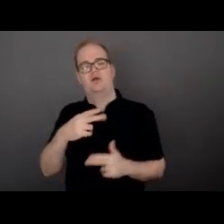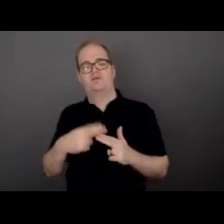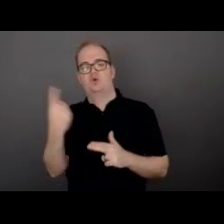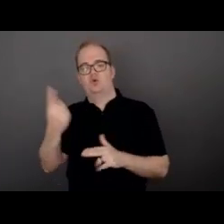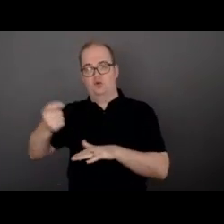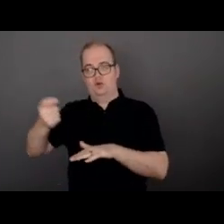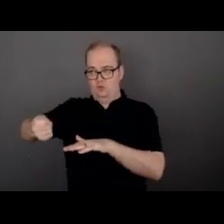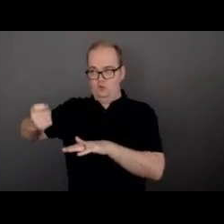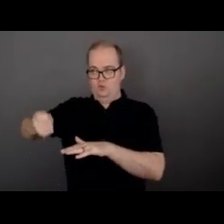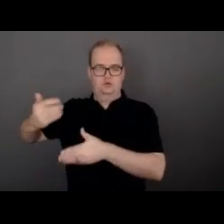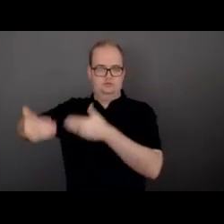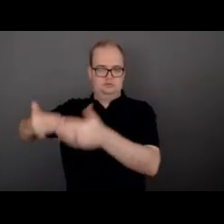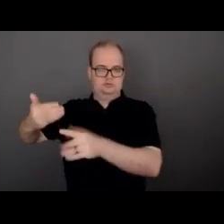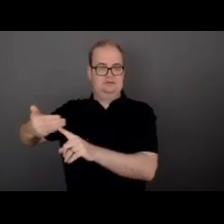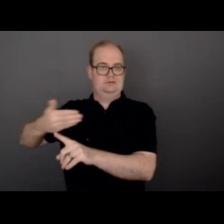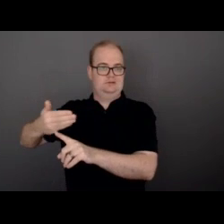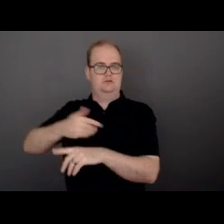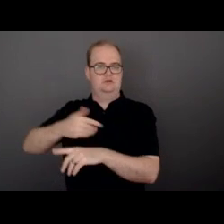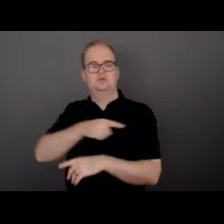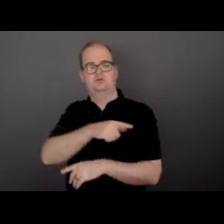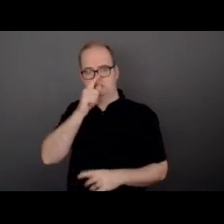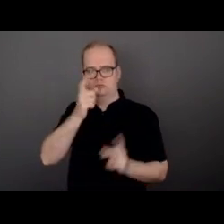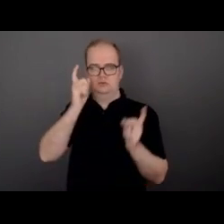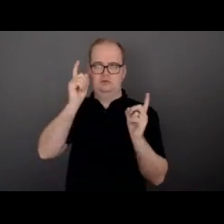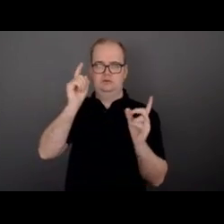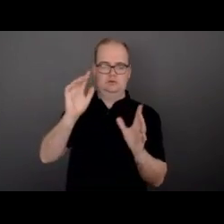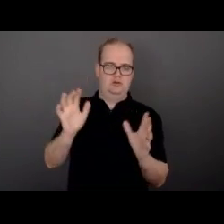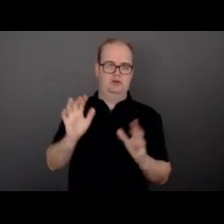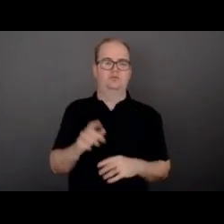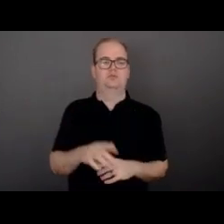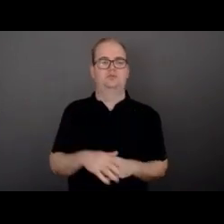If court proceedings start they can apply for a child protection grant of aid.